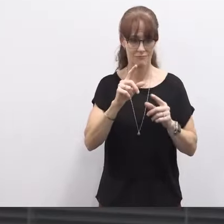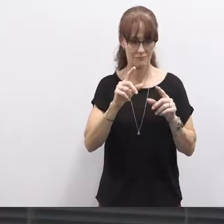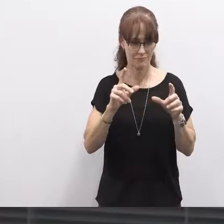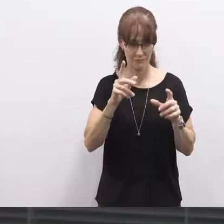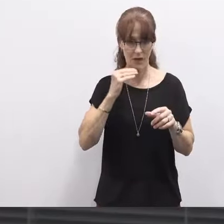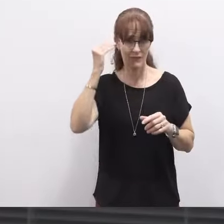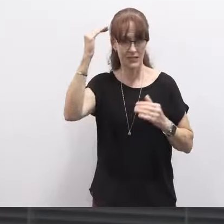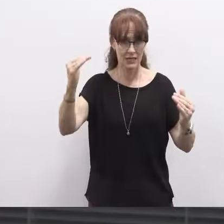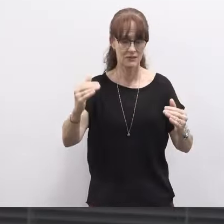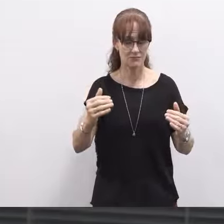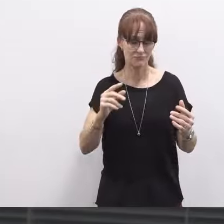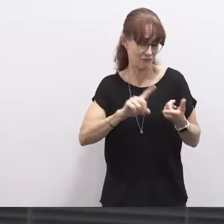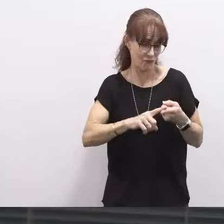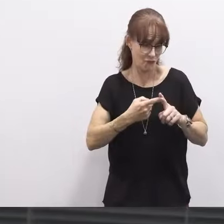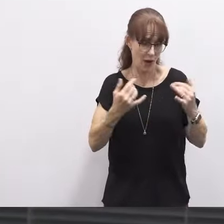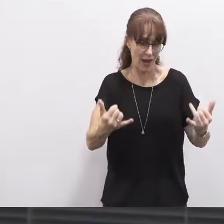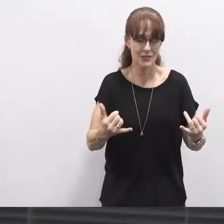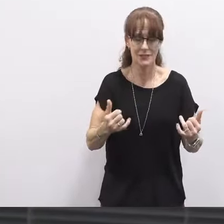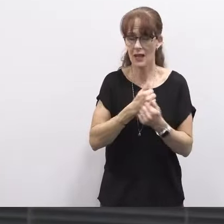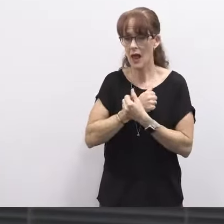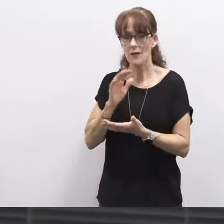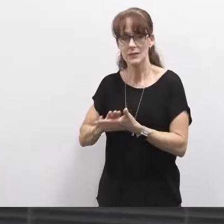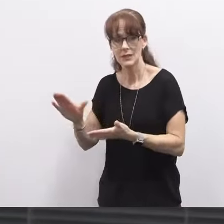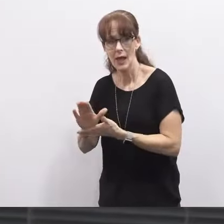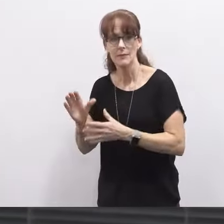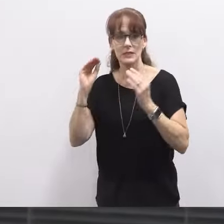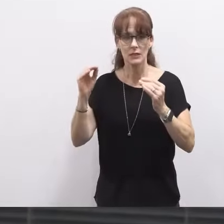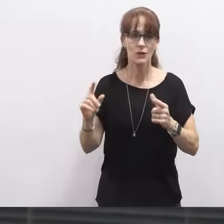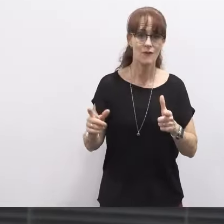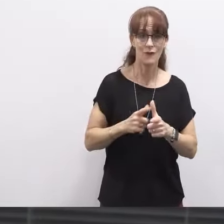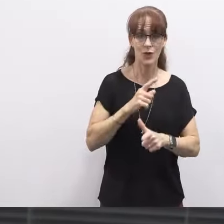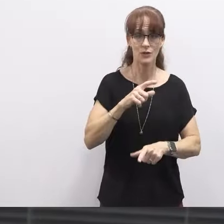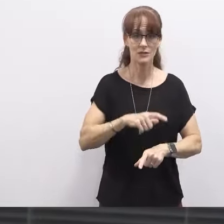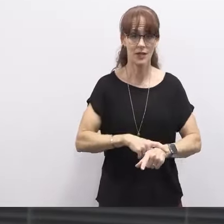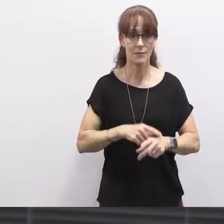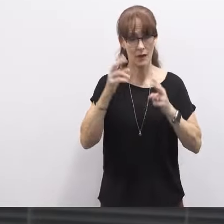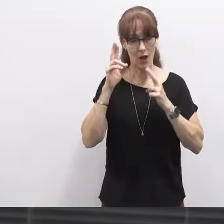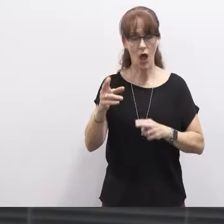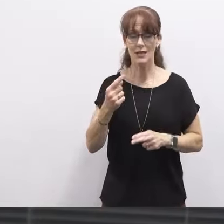He loves his campus as well as his teachers. For the first time, I can honestly say